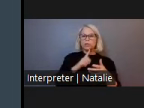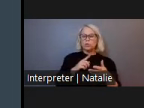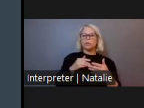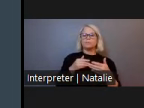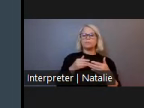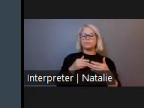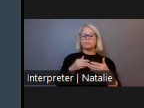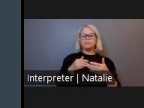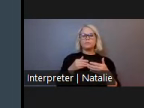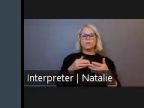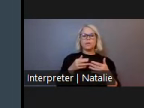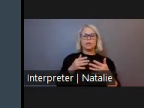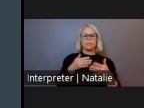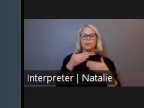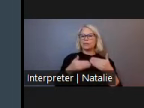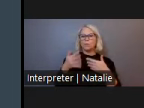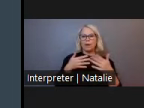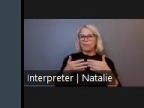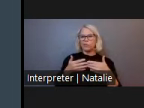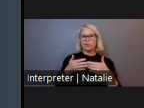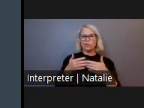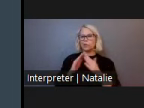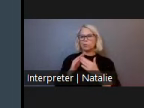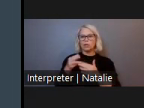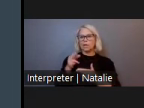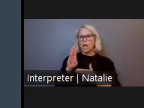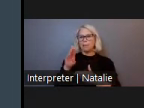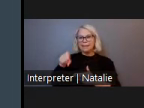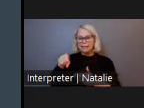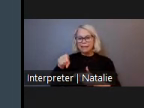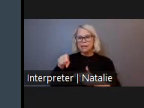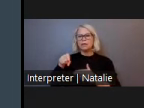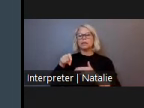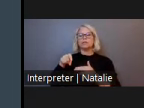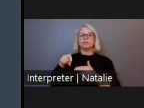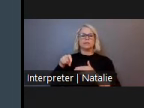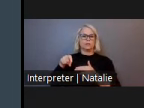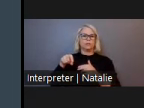of whenever a community hub is needed, to be able to get to that point.